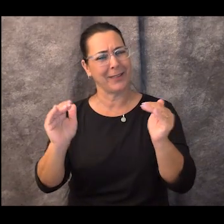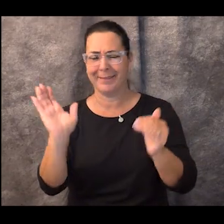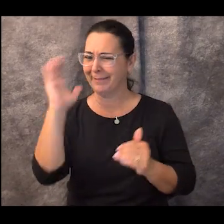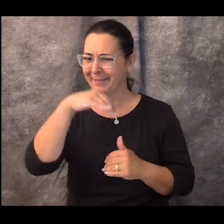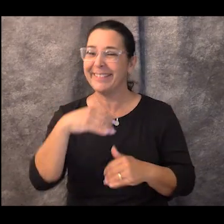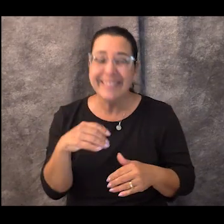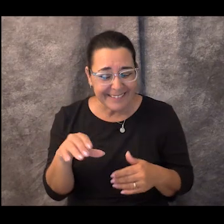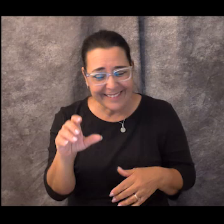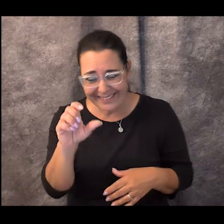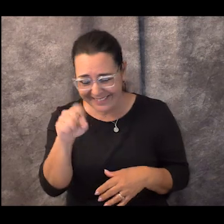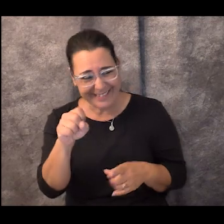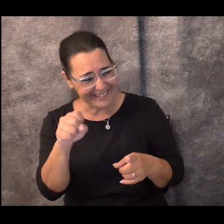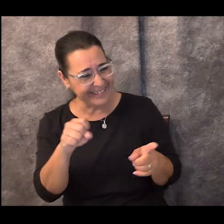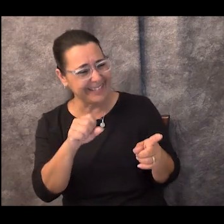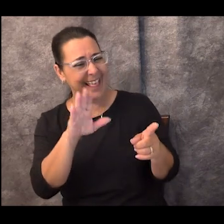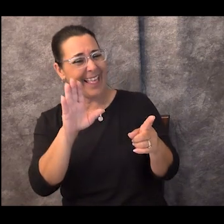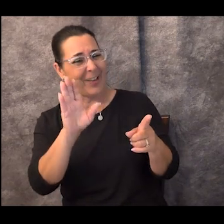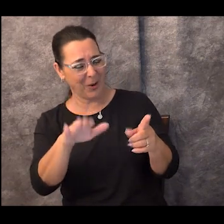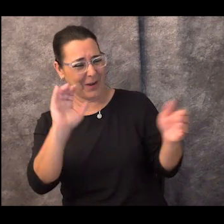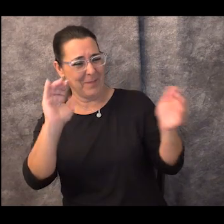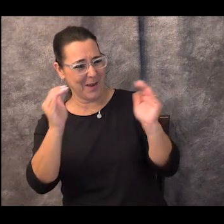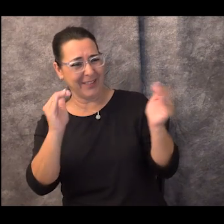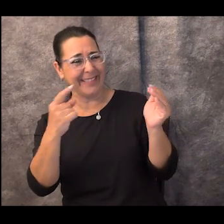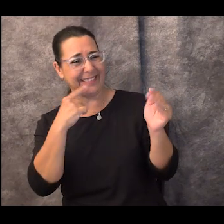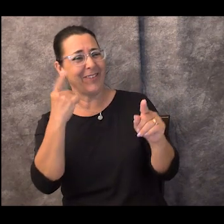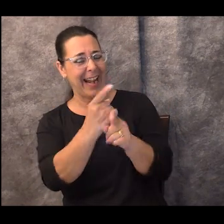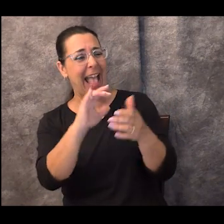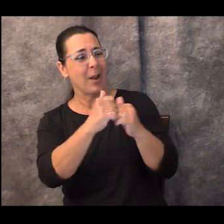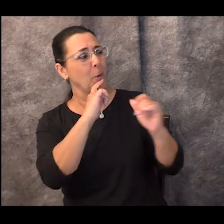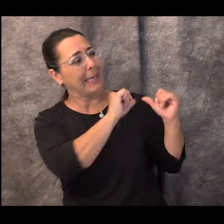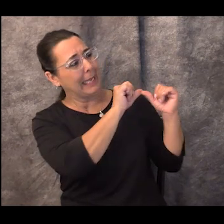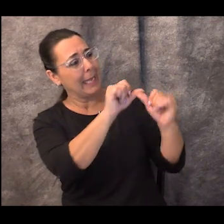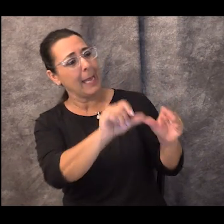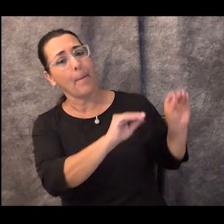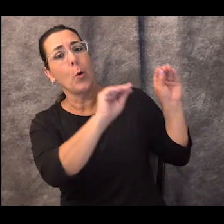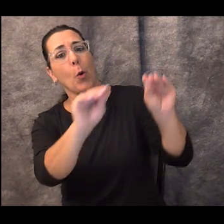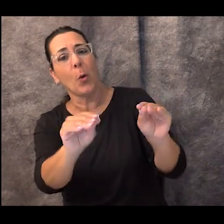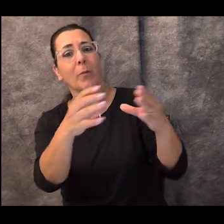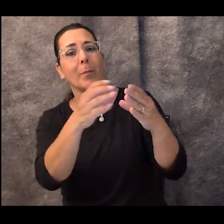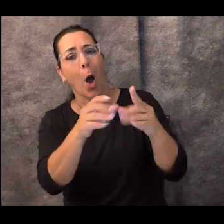It really kind of tied everything together. Because you're exactly right. [Eric and Michelle laugh]